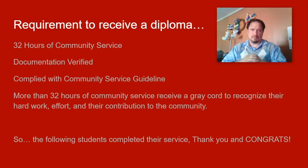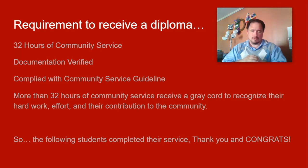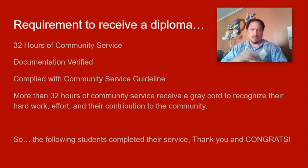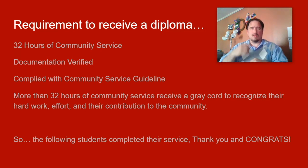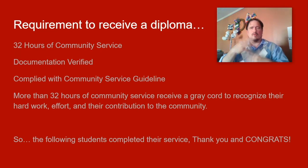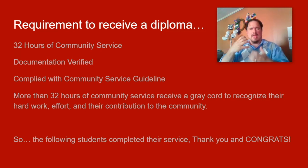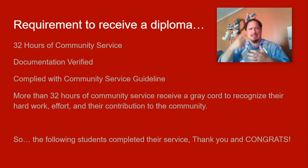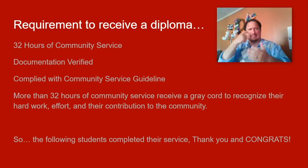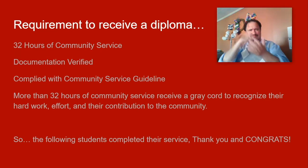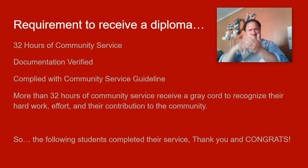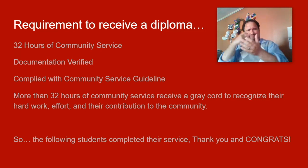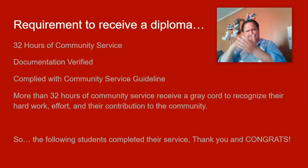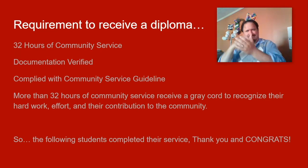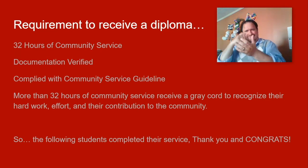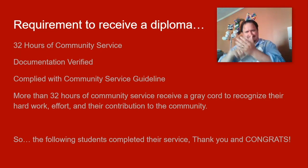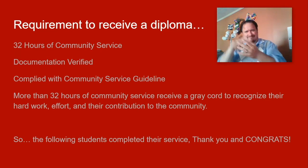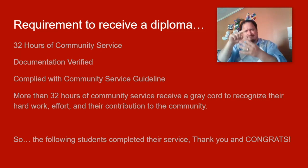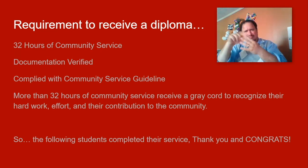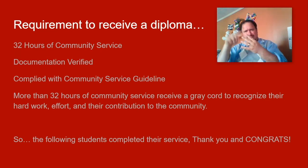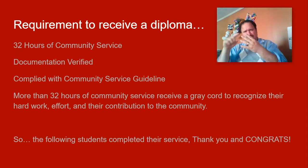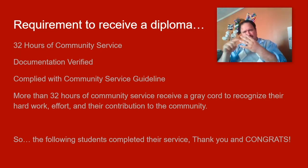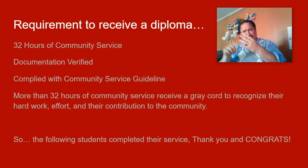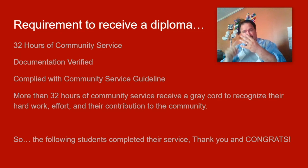Now I would like to recognize the four students.